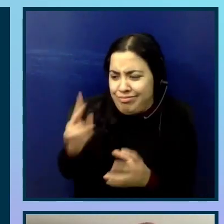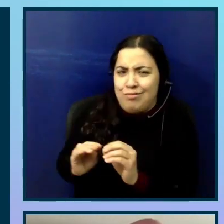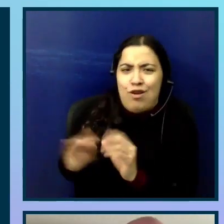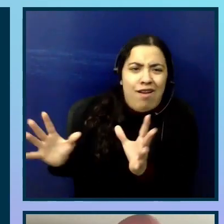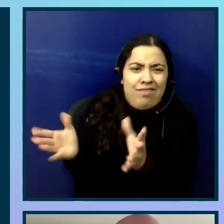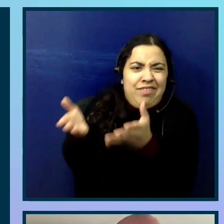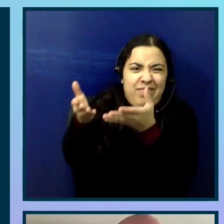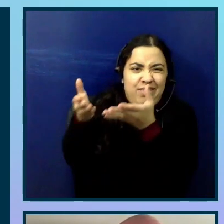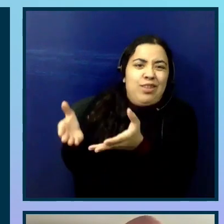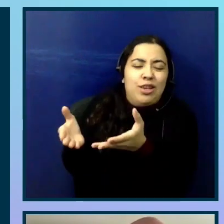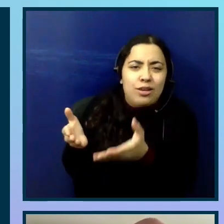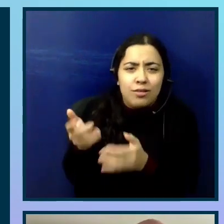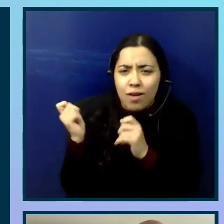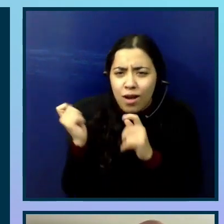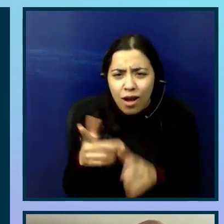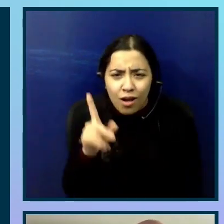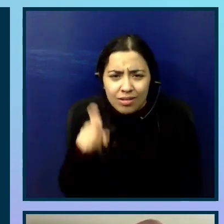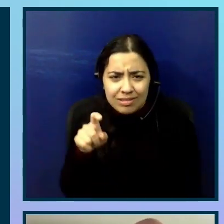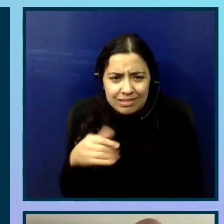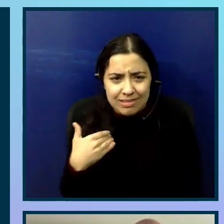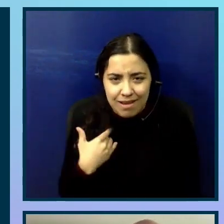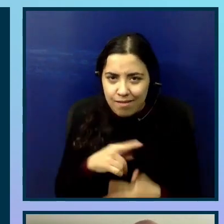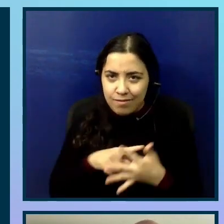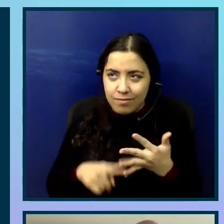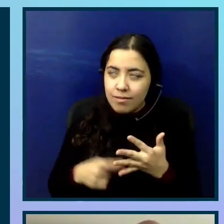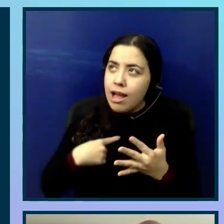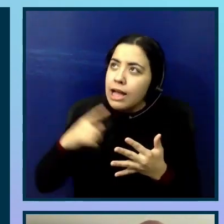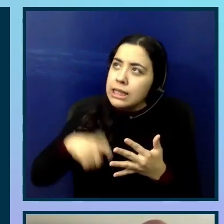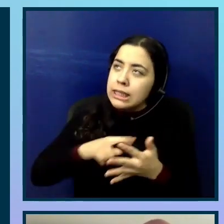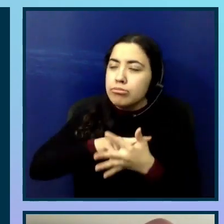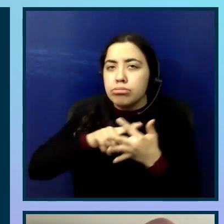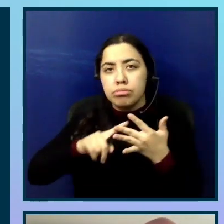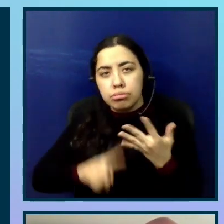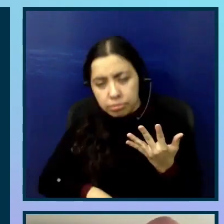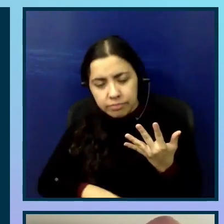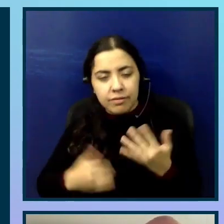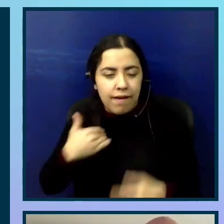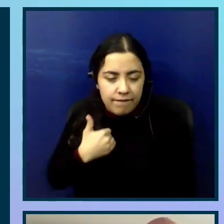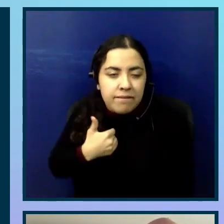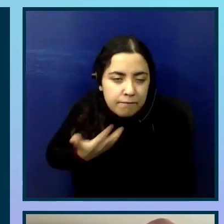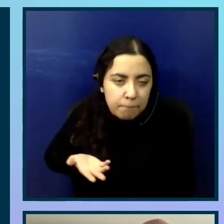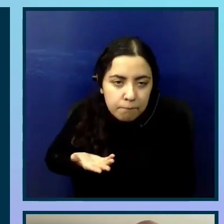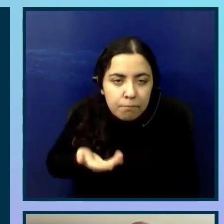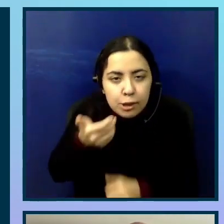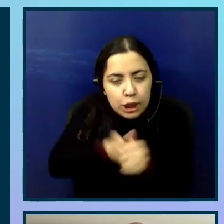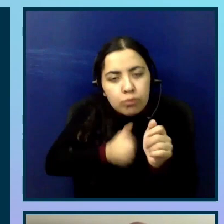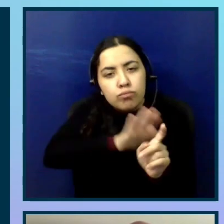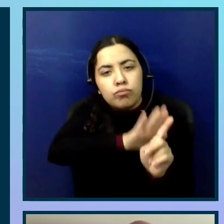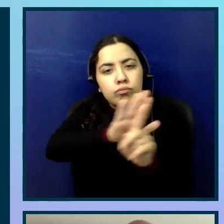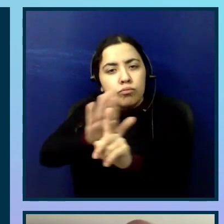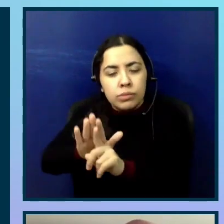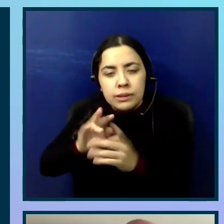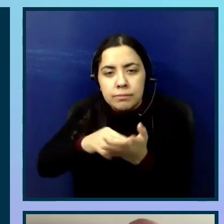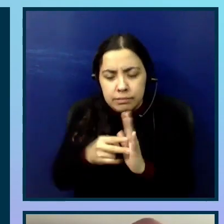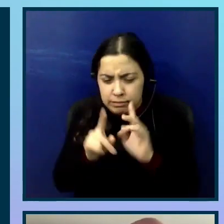We all have needs and you know, and so testing and understanding that we have a degree